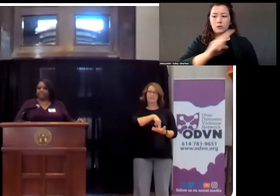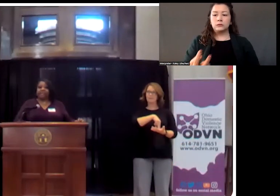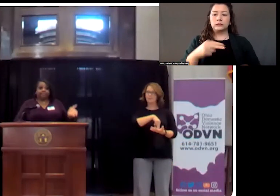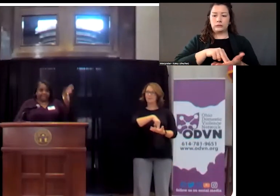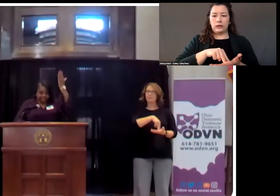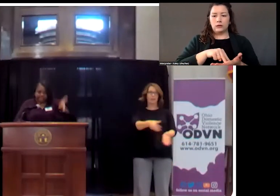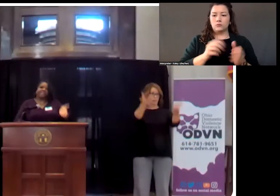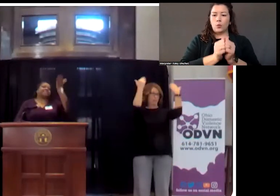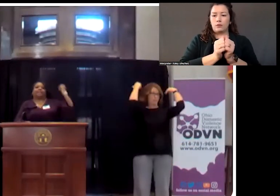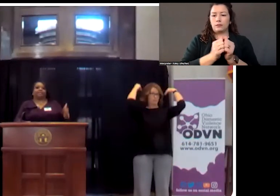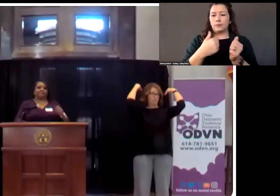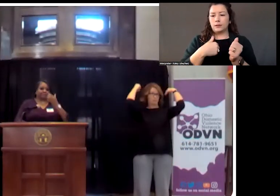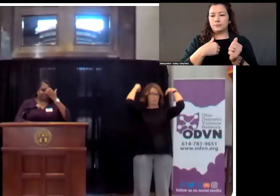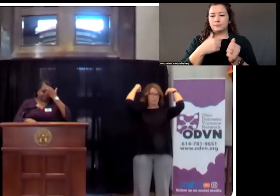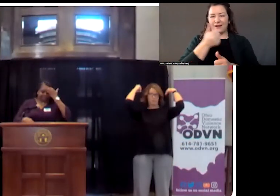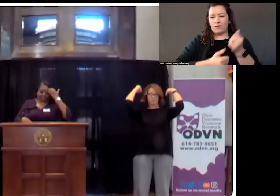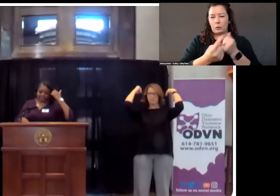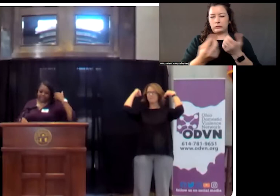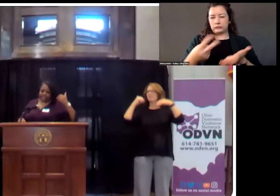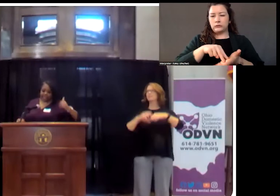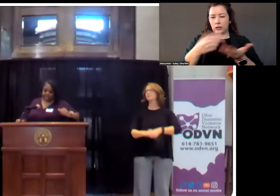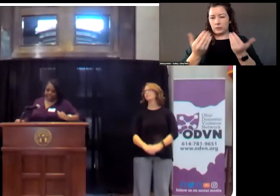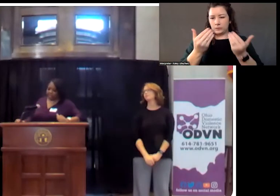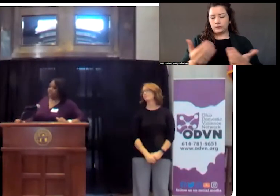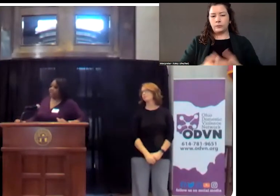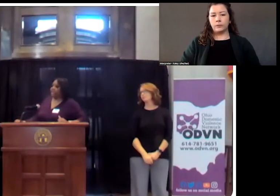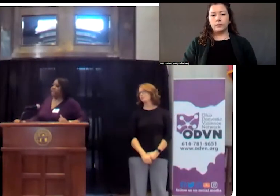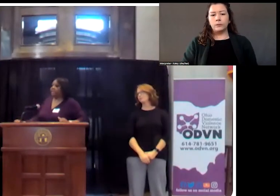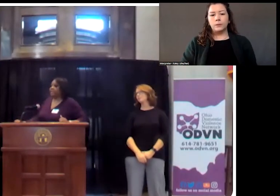everybody just stand. Kellie.